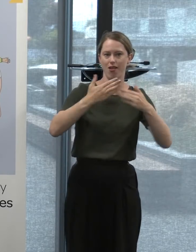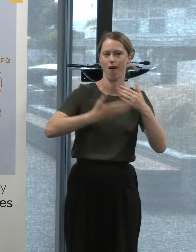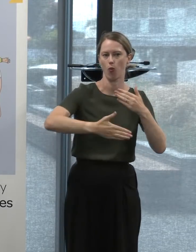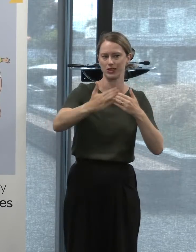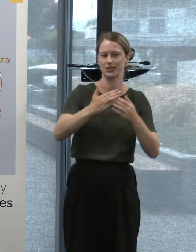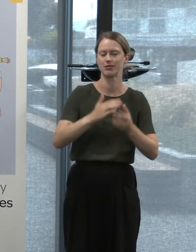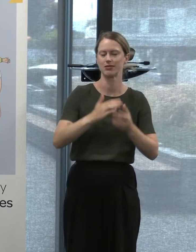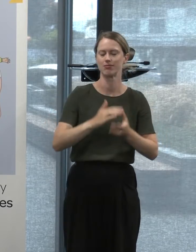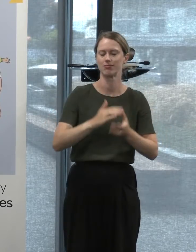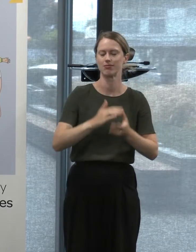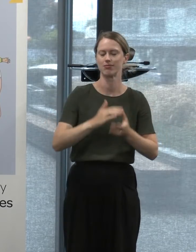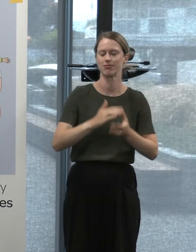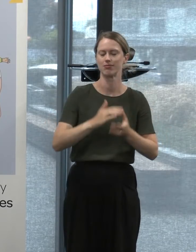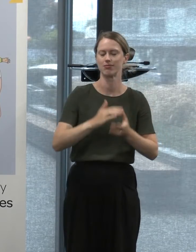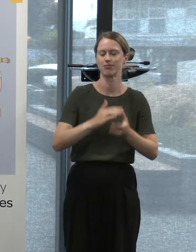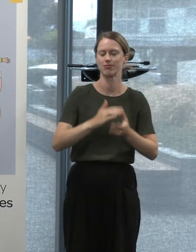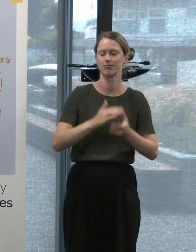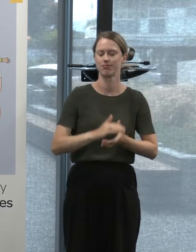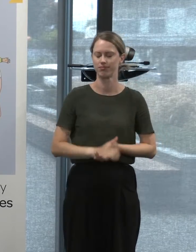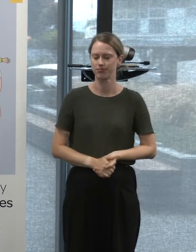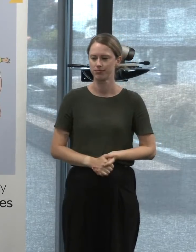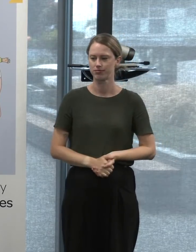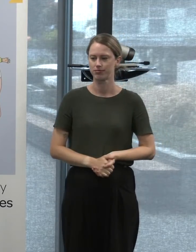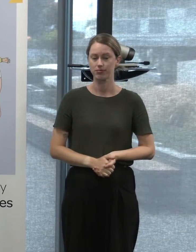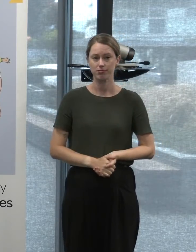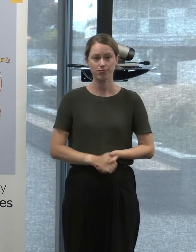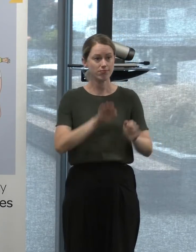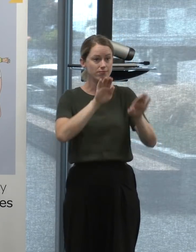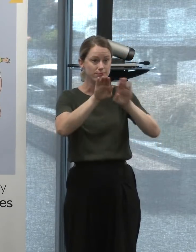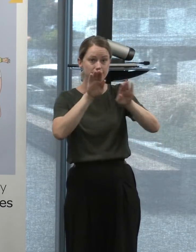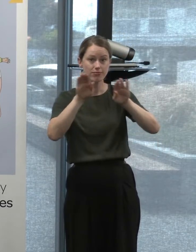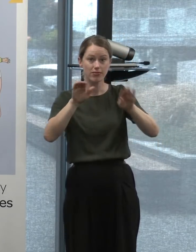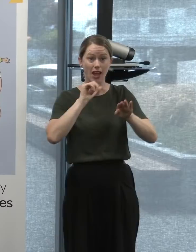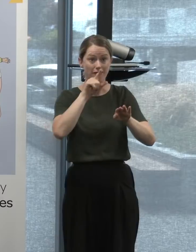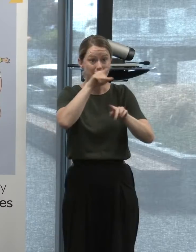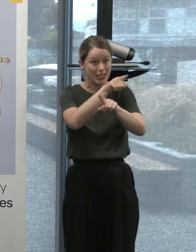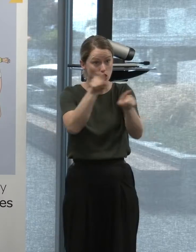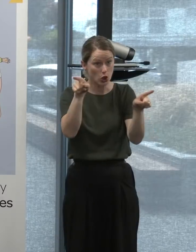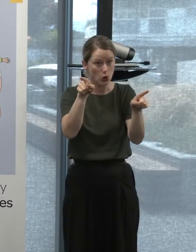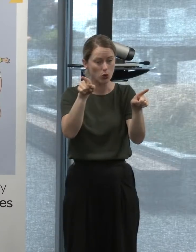vaccinated, will be due for